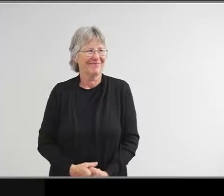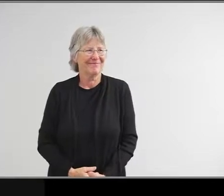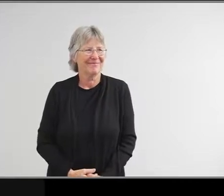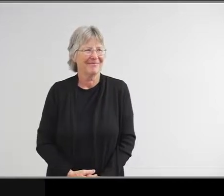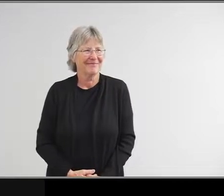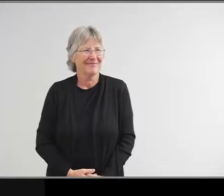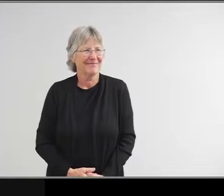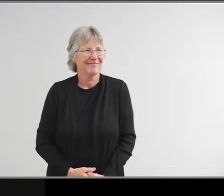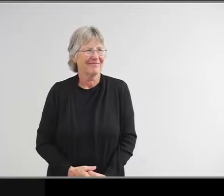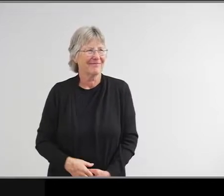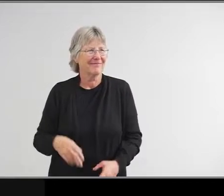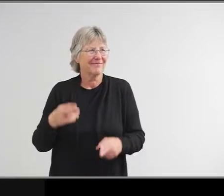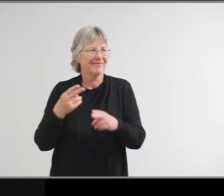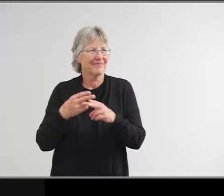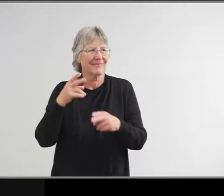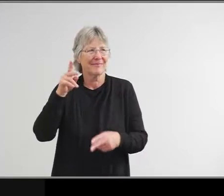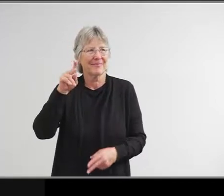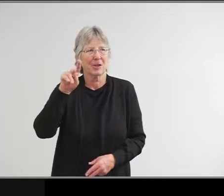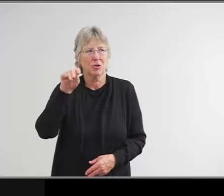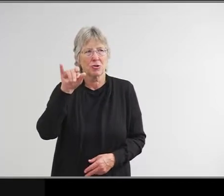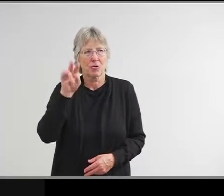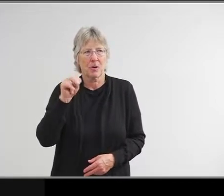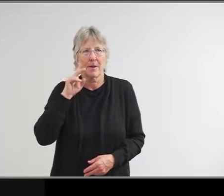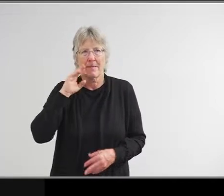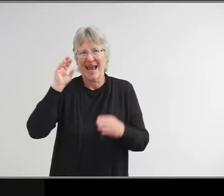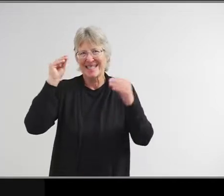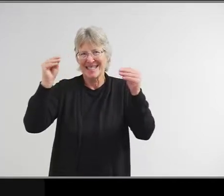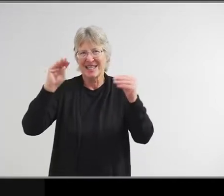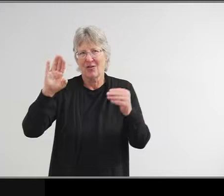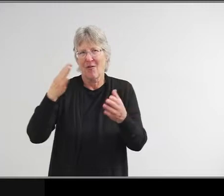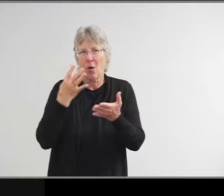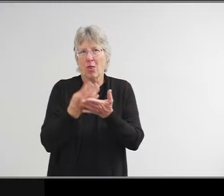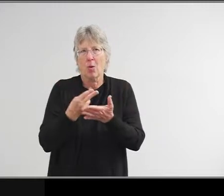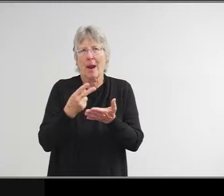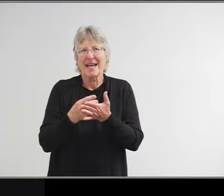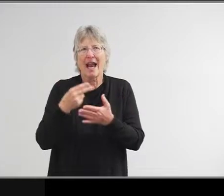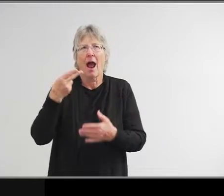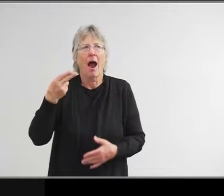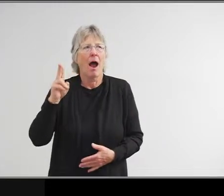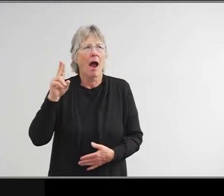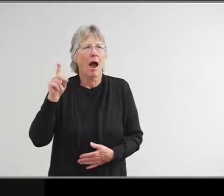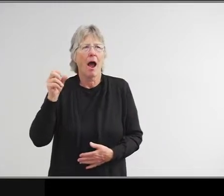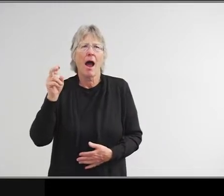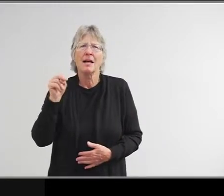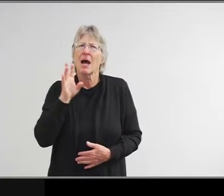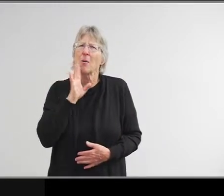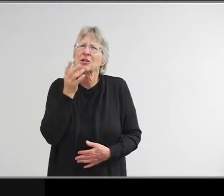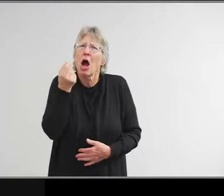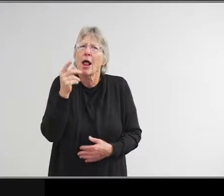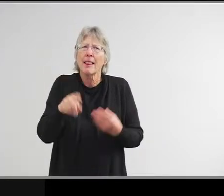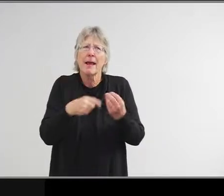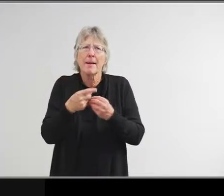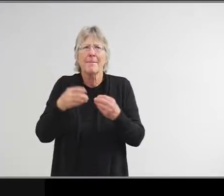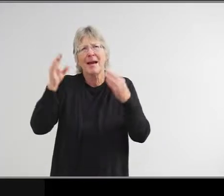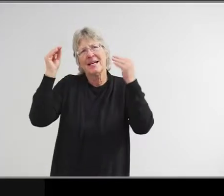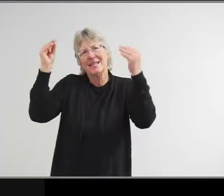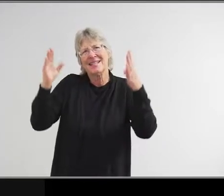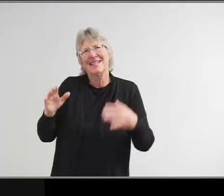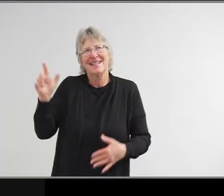I'm Kristen Bollin and I teach fourth at Hudson and I would like to talk a little bit about our teacher librarian Ms. Will